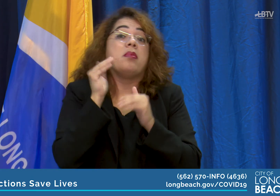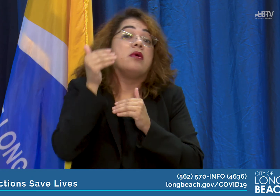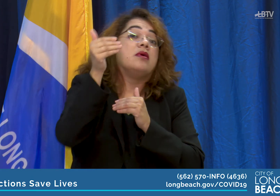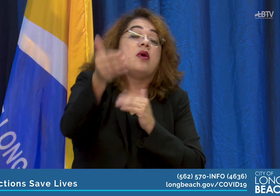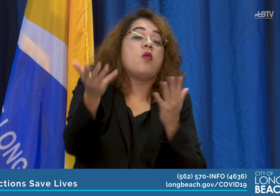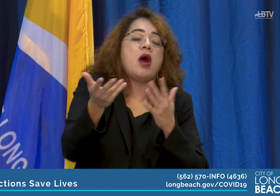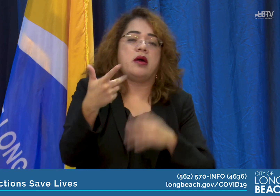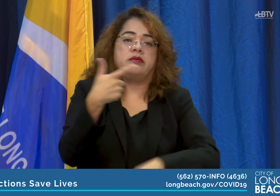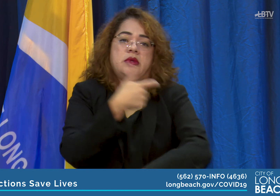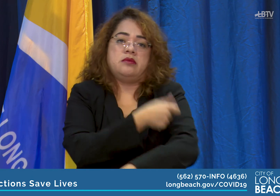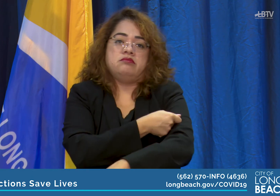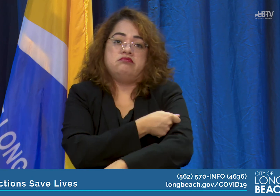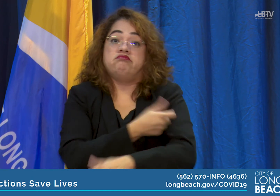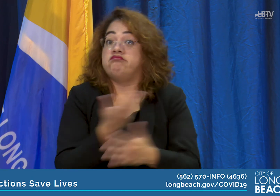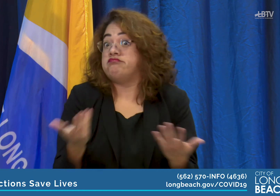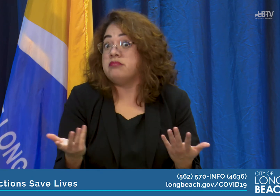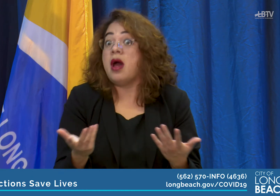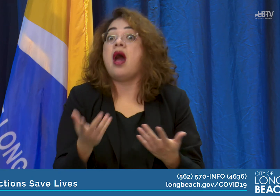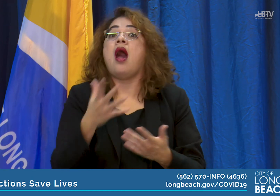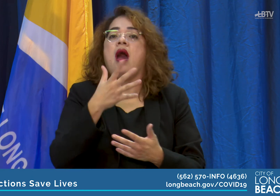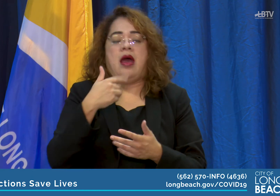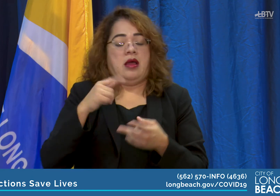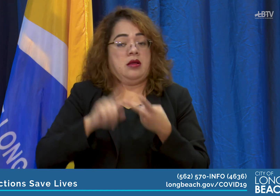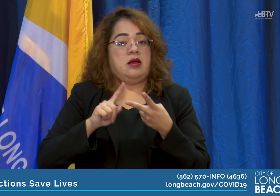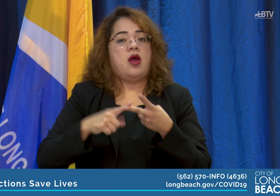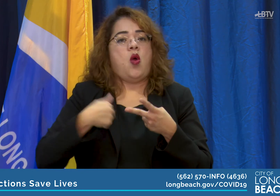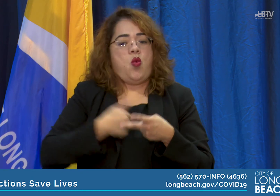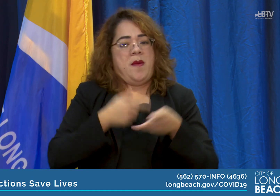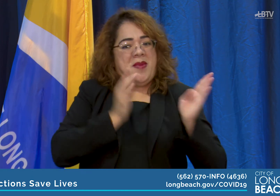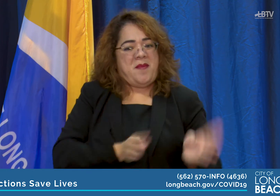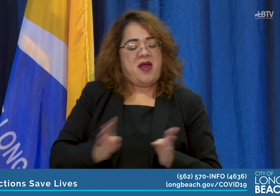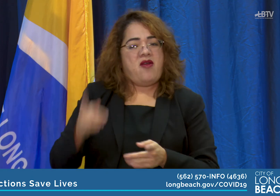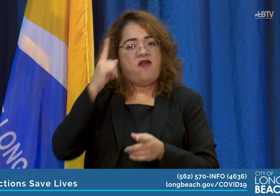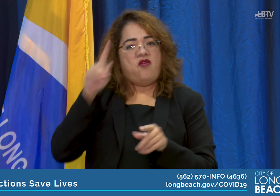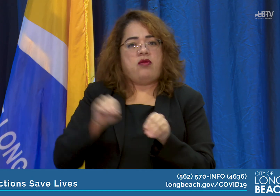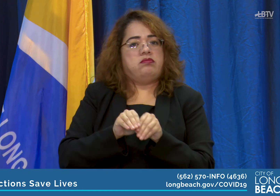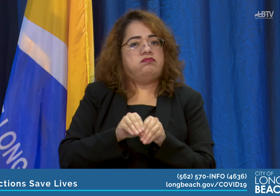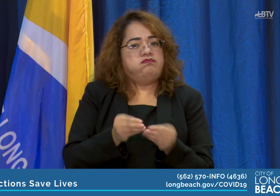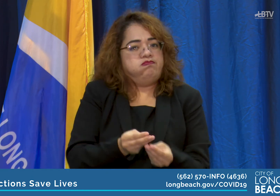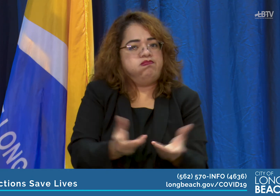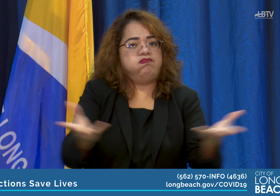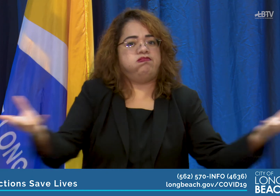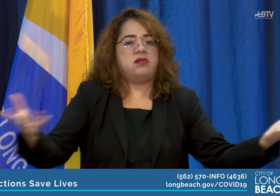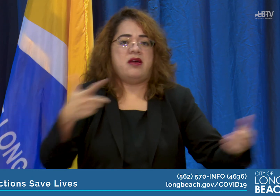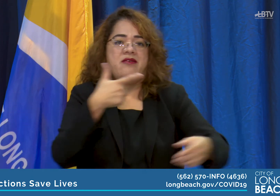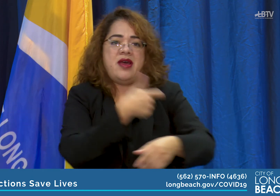solid plan for mass vaccination so as soon as the vaccine is, is passed and is ready to come